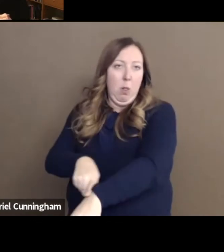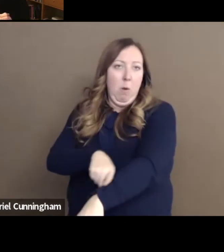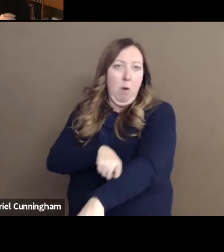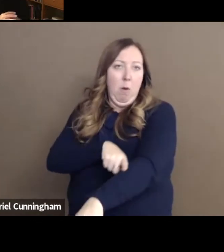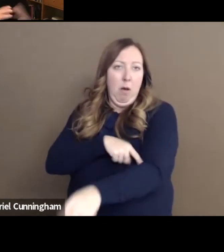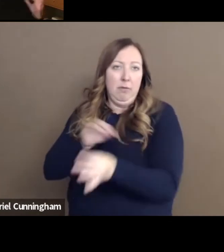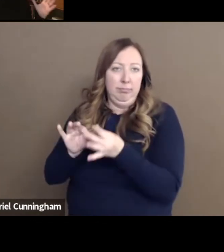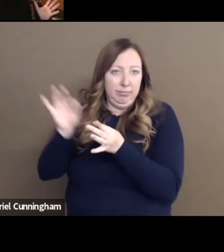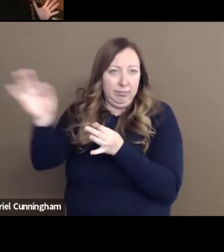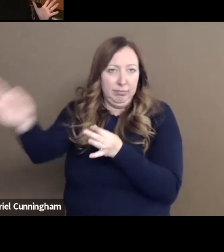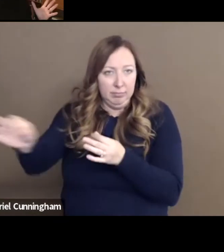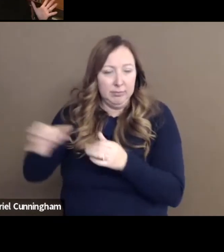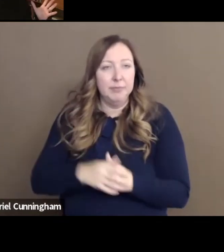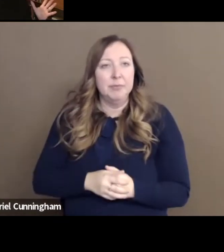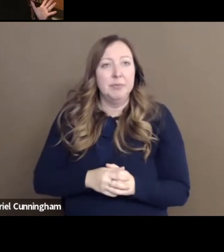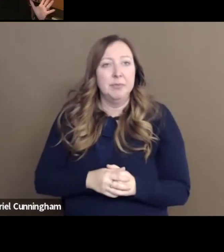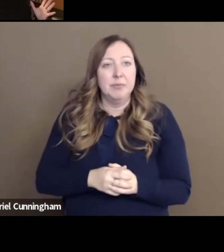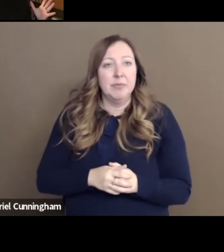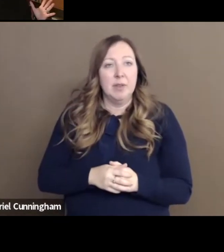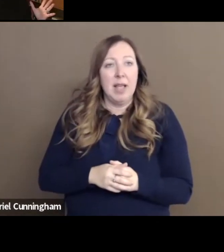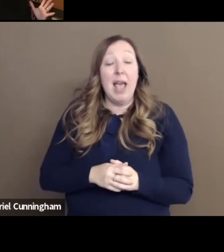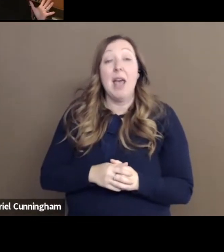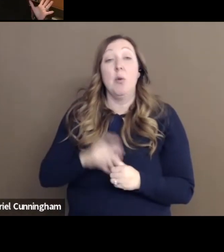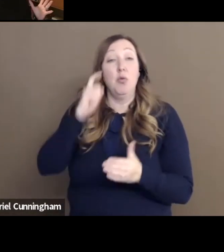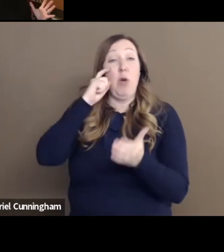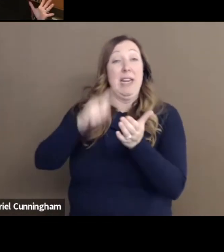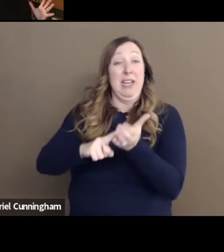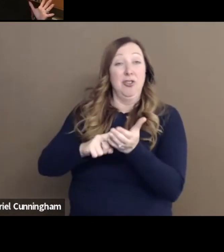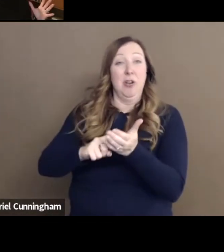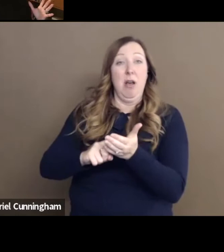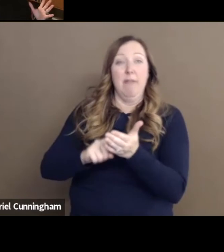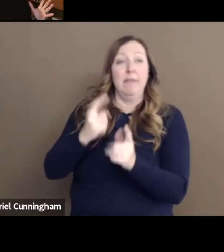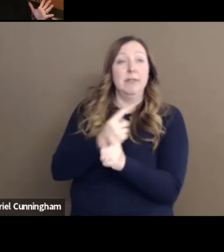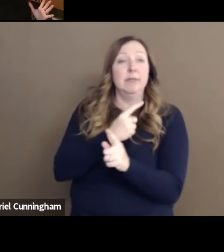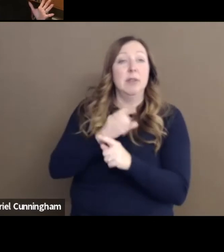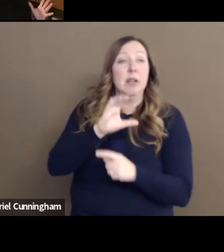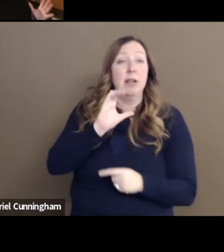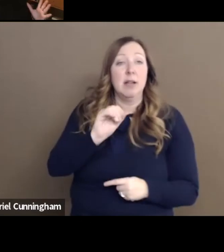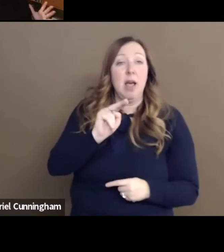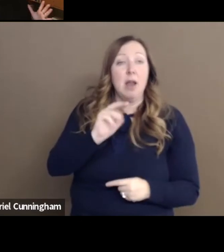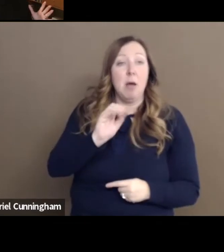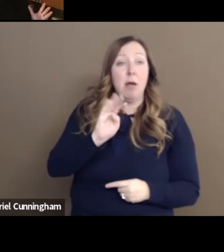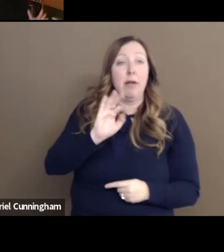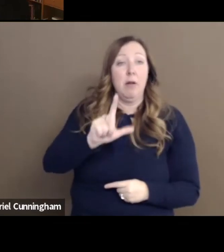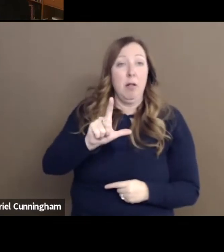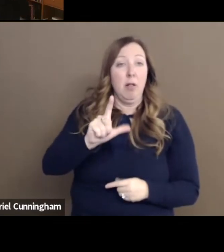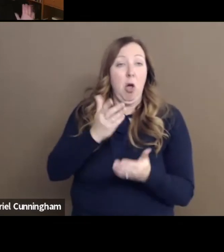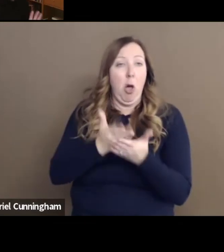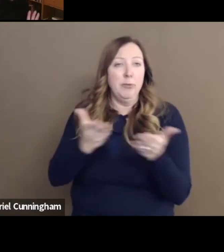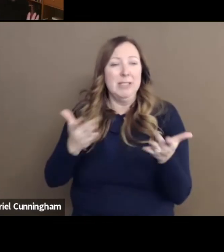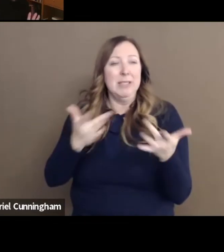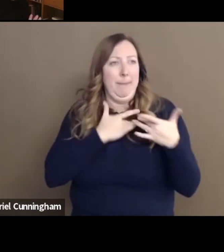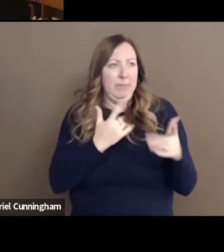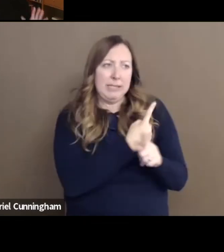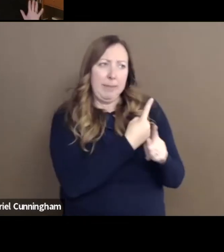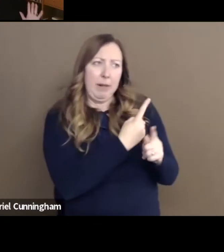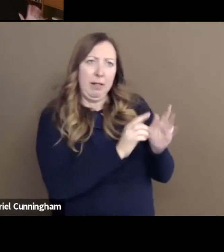that's a very long trajectory you don't get to adult level until you're 12 or